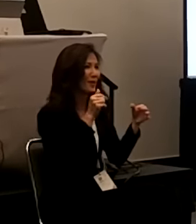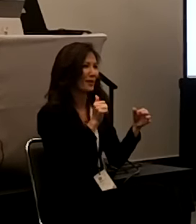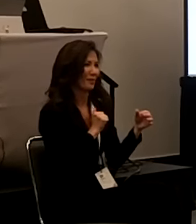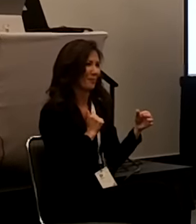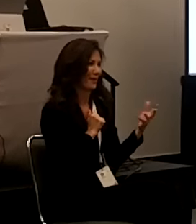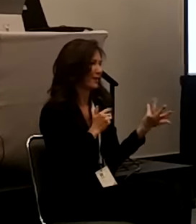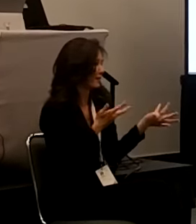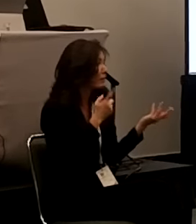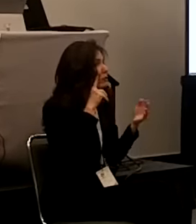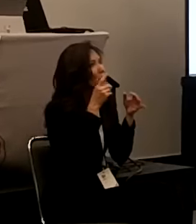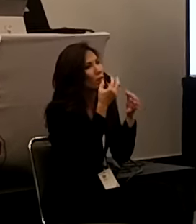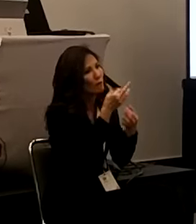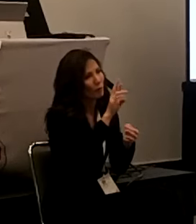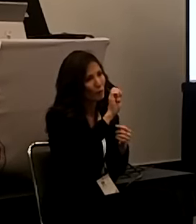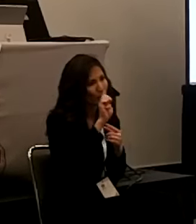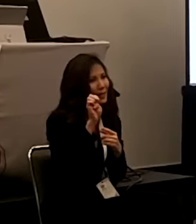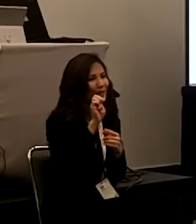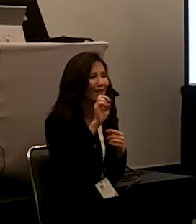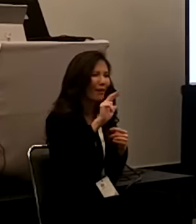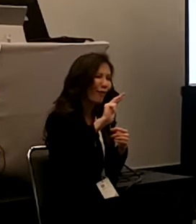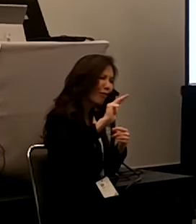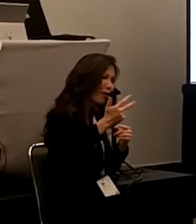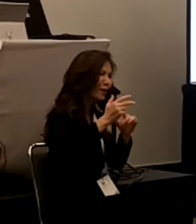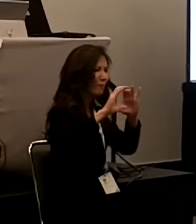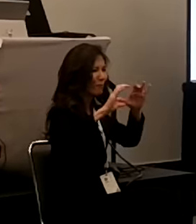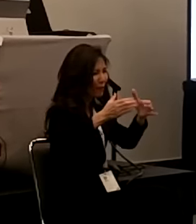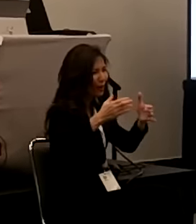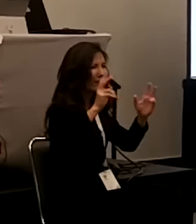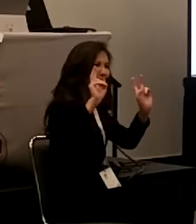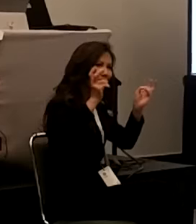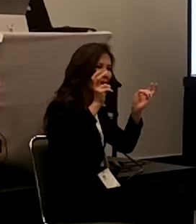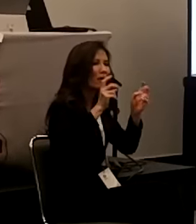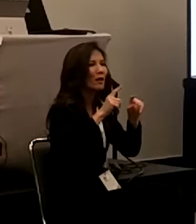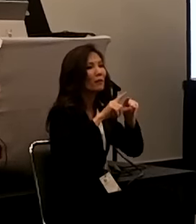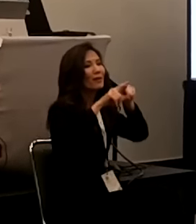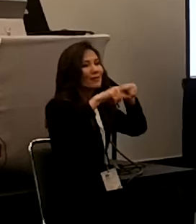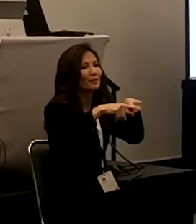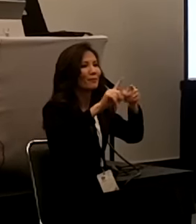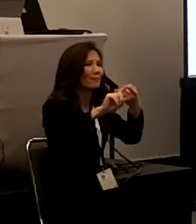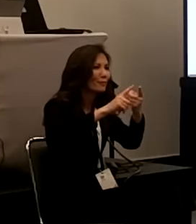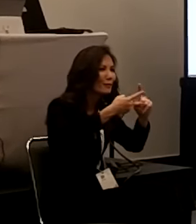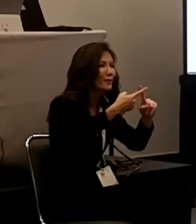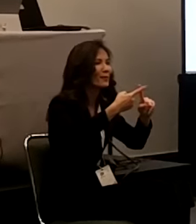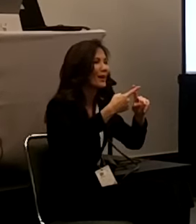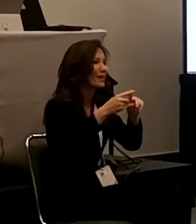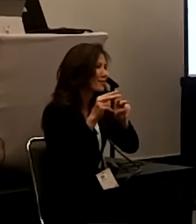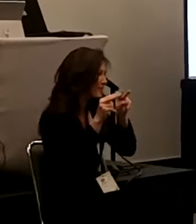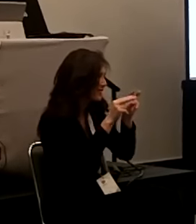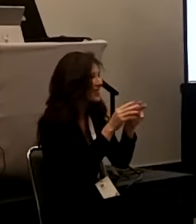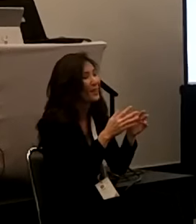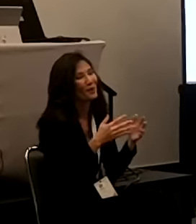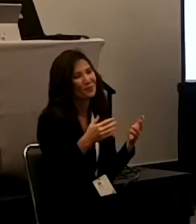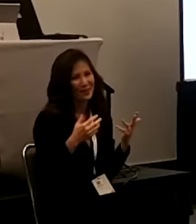So, third-party-ish, but nobody likes to spend money because we want Starbucks in the morning,